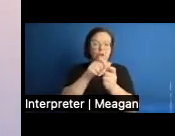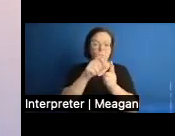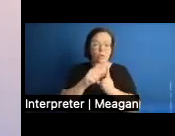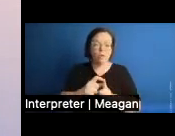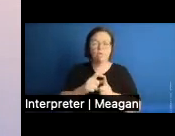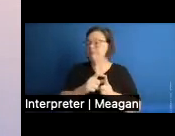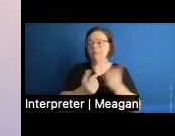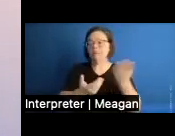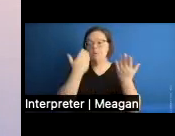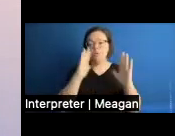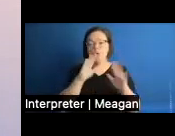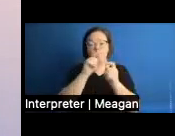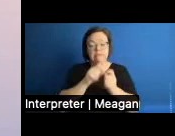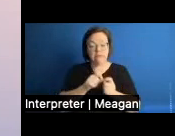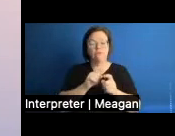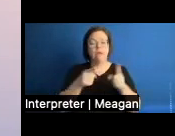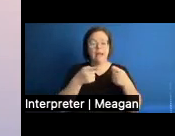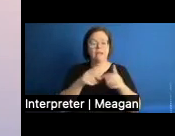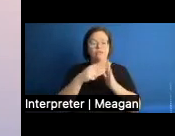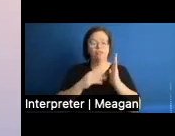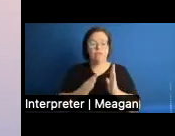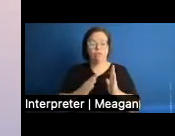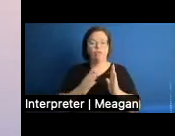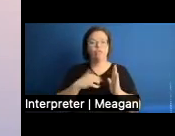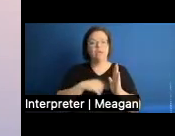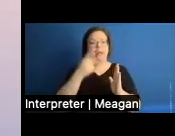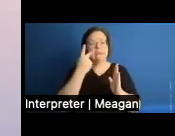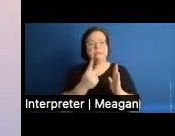those details, I feel like as readers, we can see the poet's investment in their language.